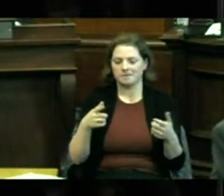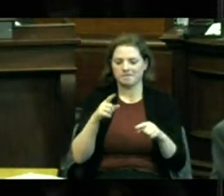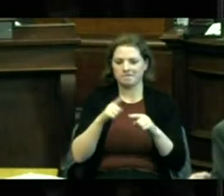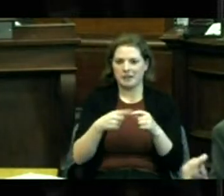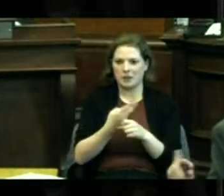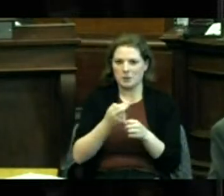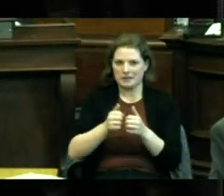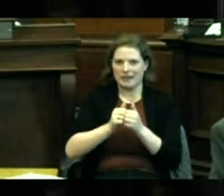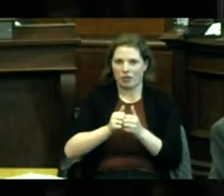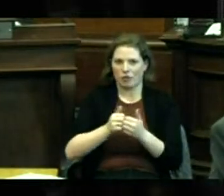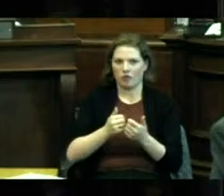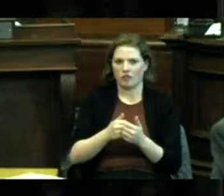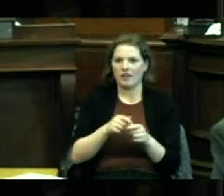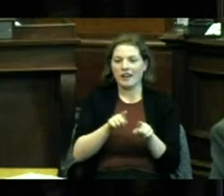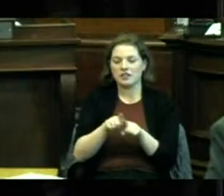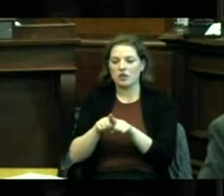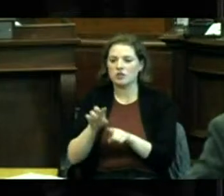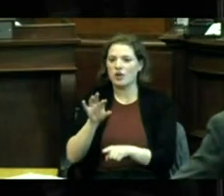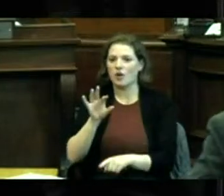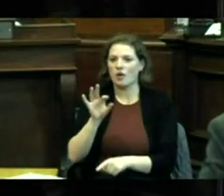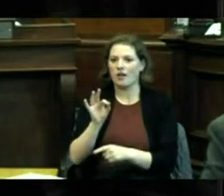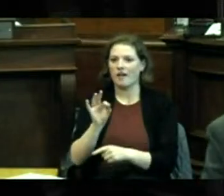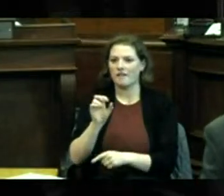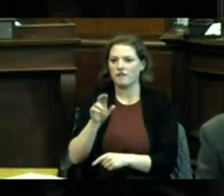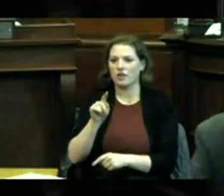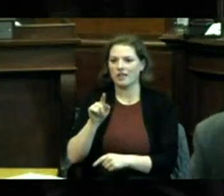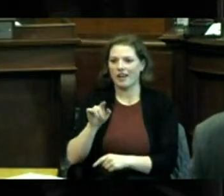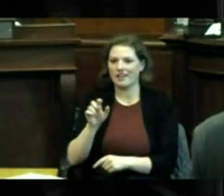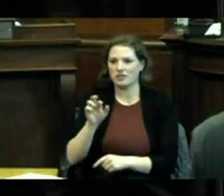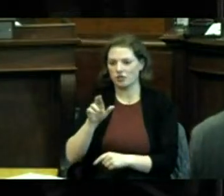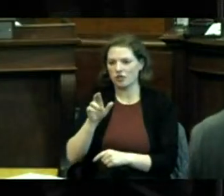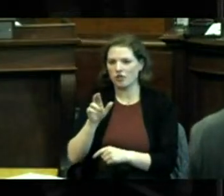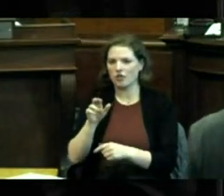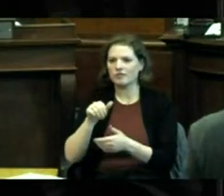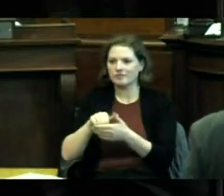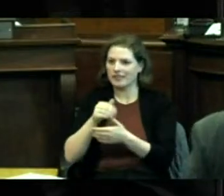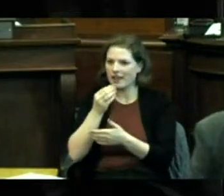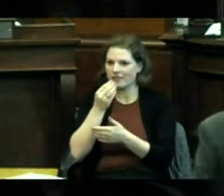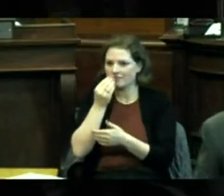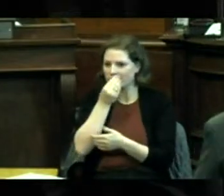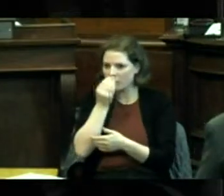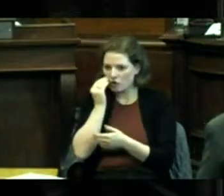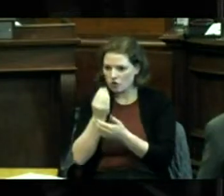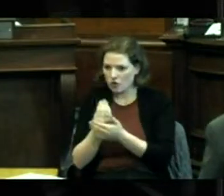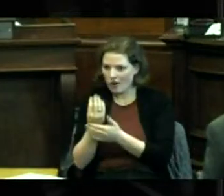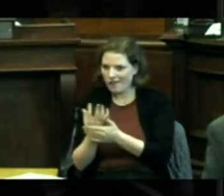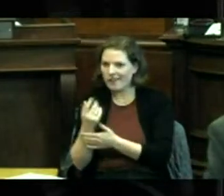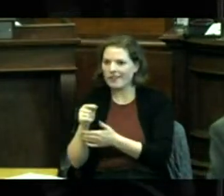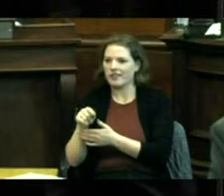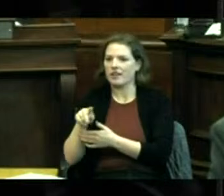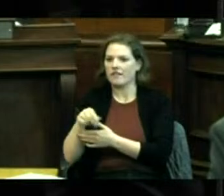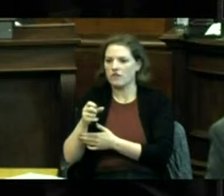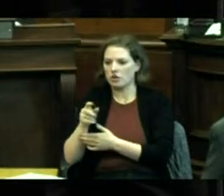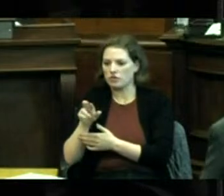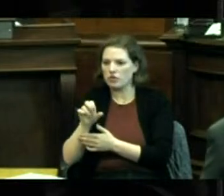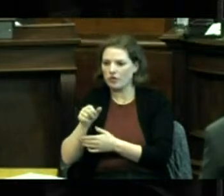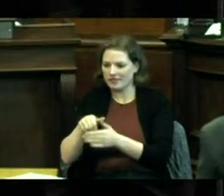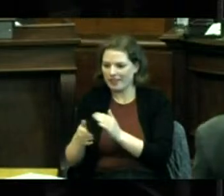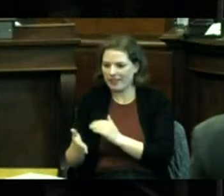open reservoirs and orthophosphate. Orthophosphate